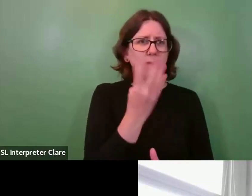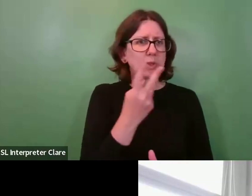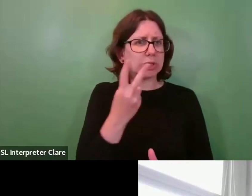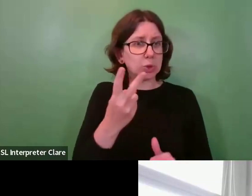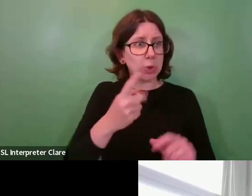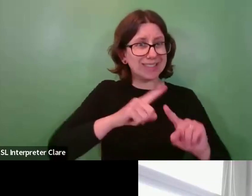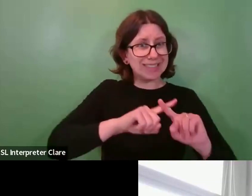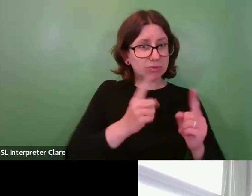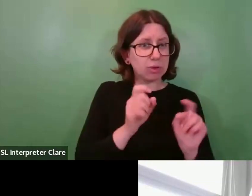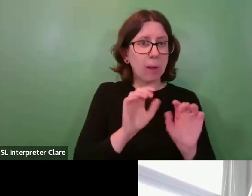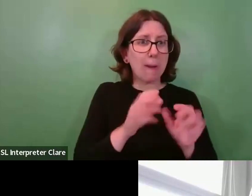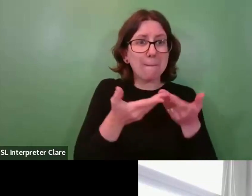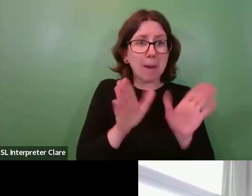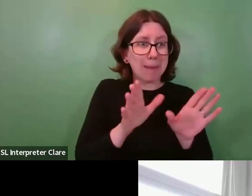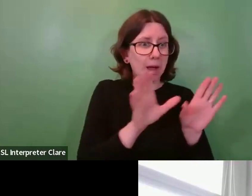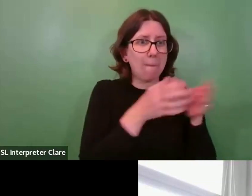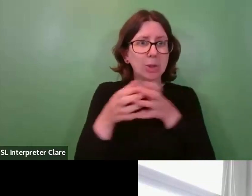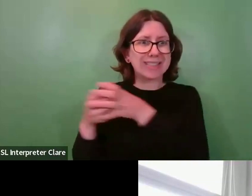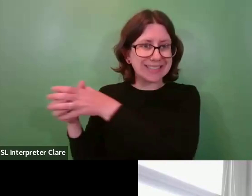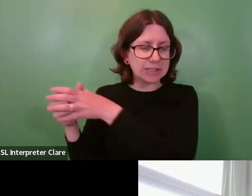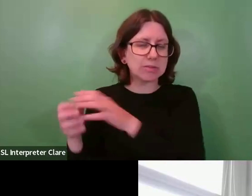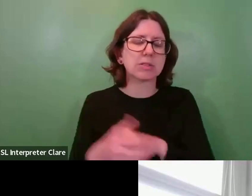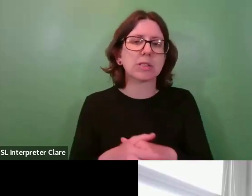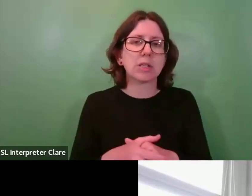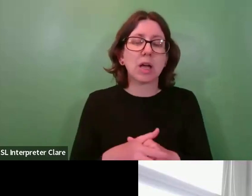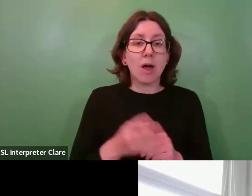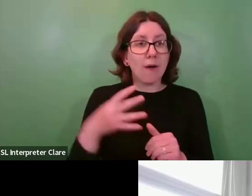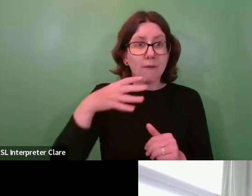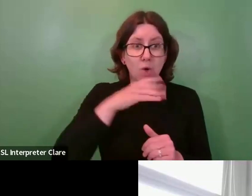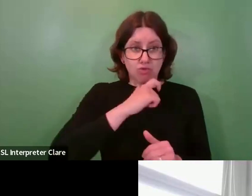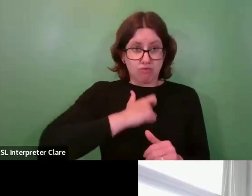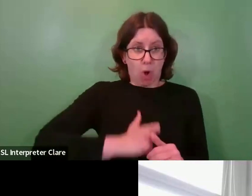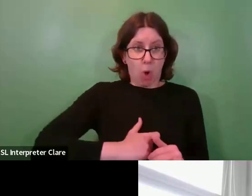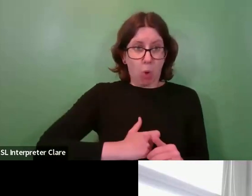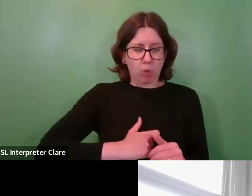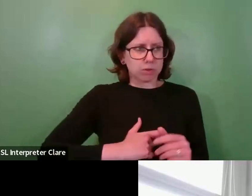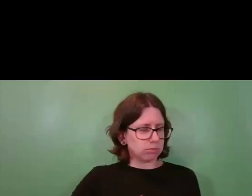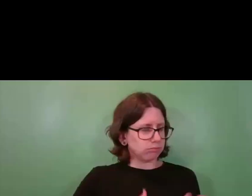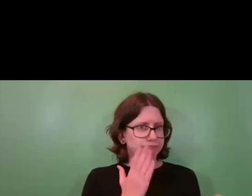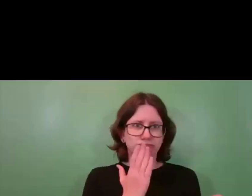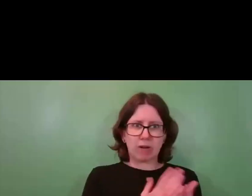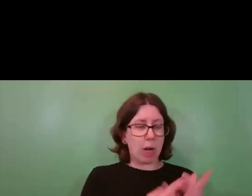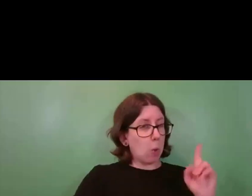that DCMS sponsors. And then those 400 roles really, really vary, but I've tried to break them